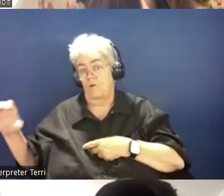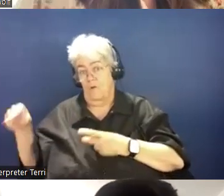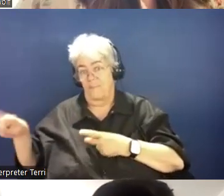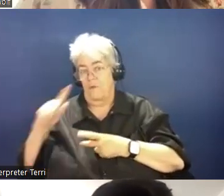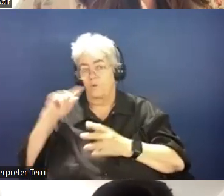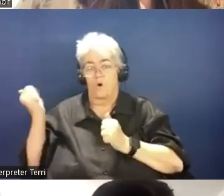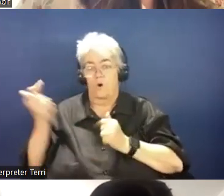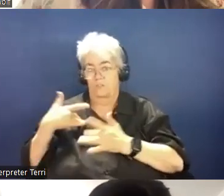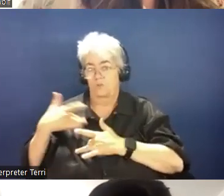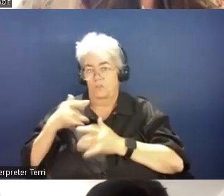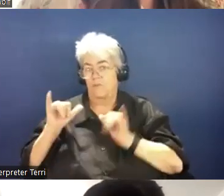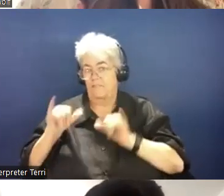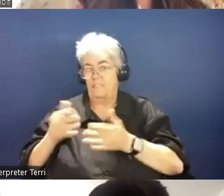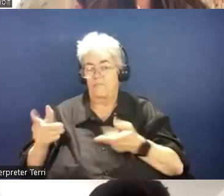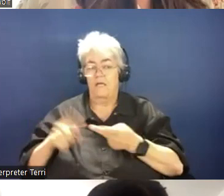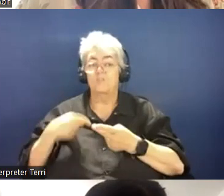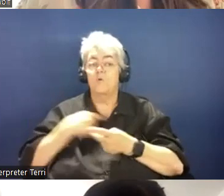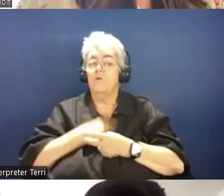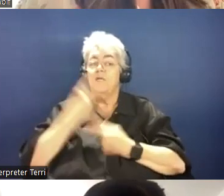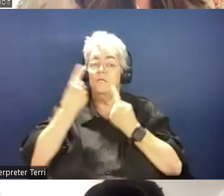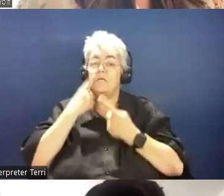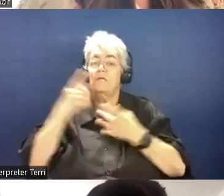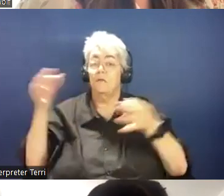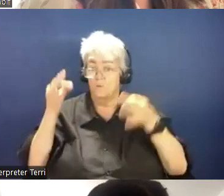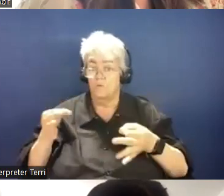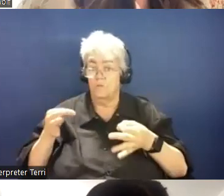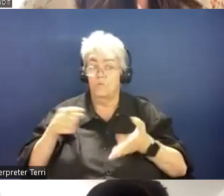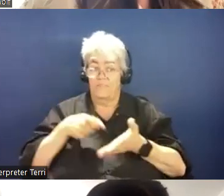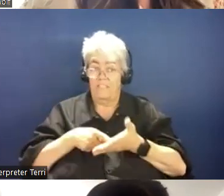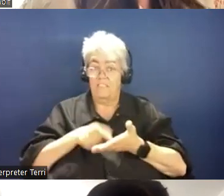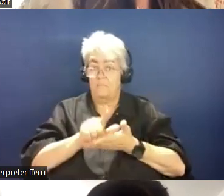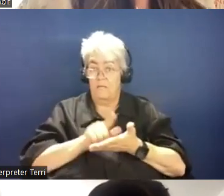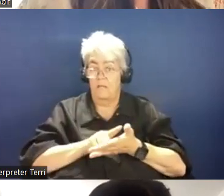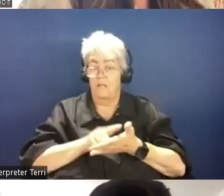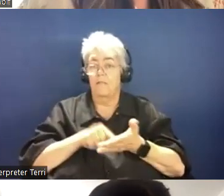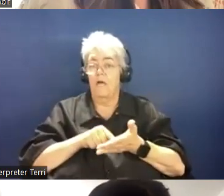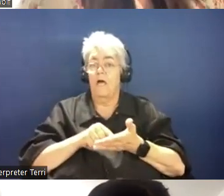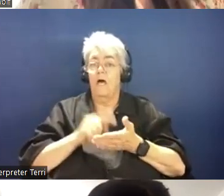So we were able to come to a conclusion on the bill that very closely mirrored how